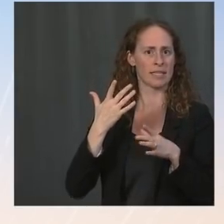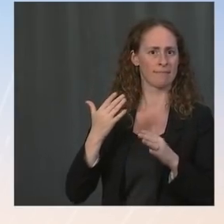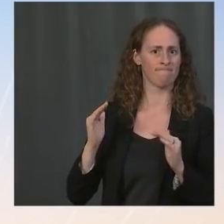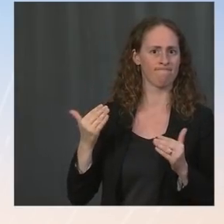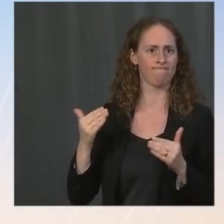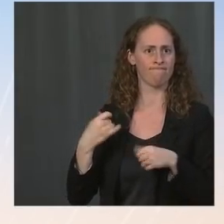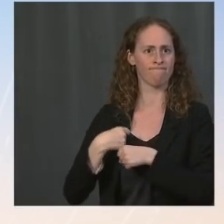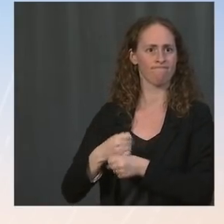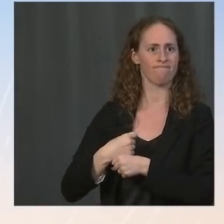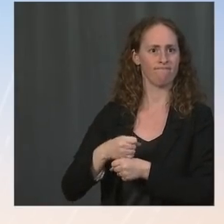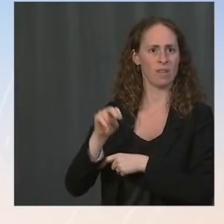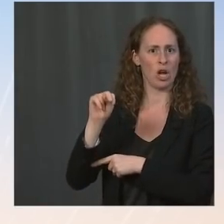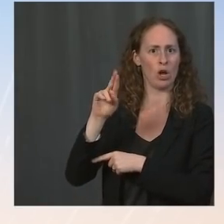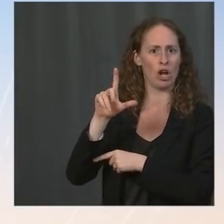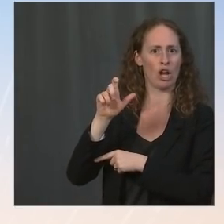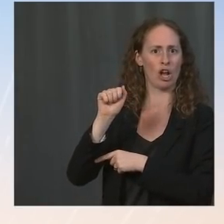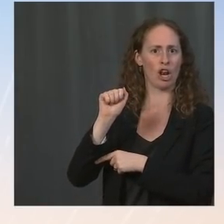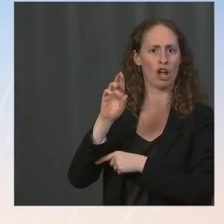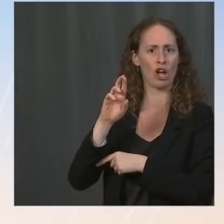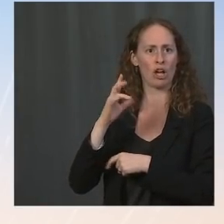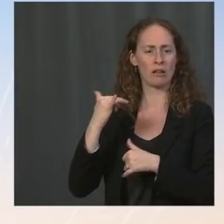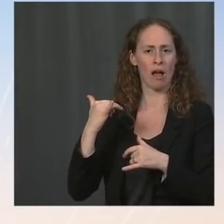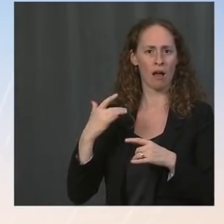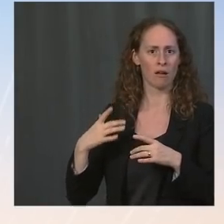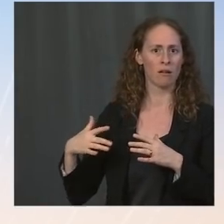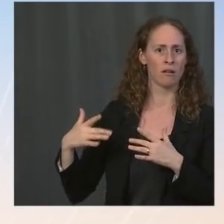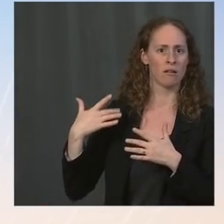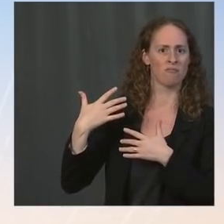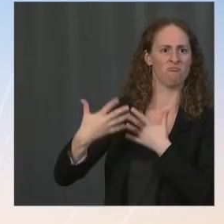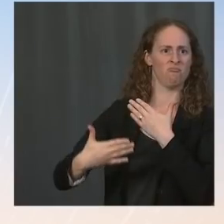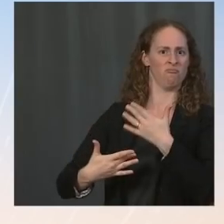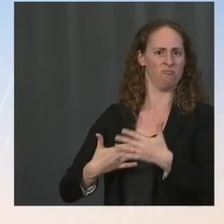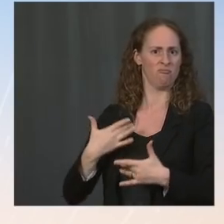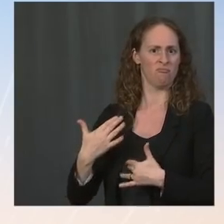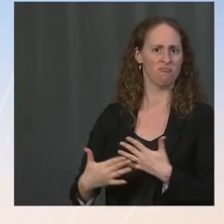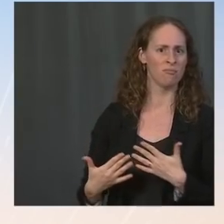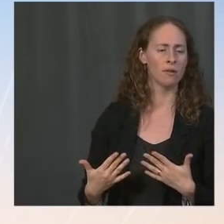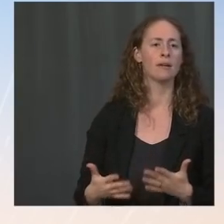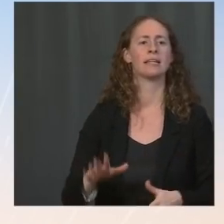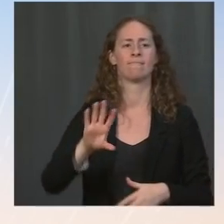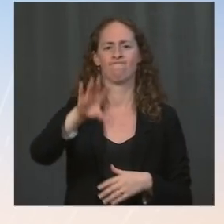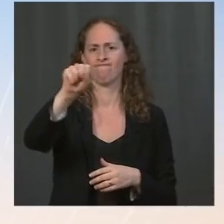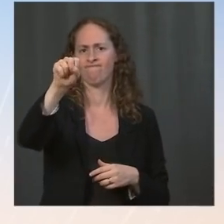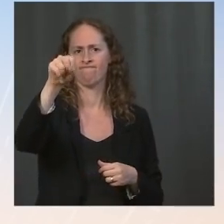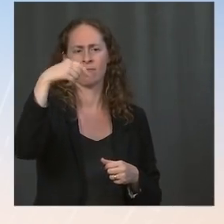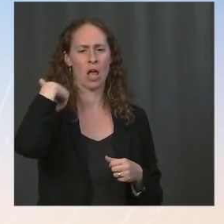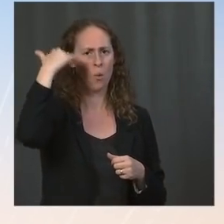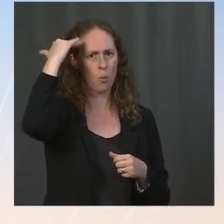Ms. Psaki: We are, of course, aware of this report and closely coordinating with our allies and partners on developments regarding North Korea.